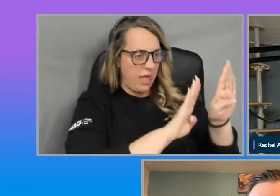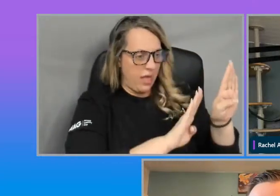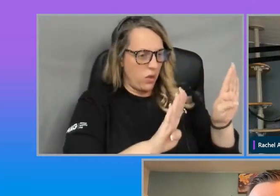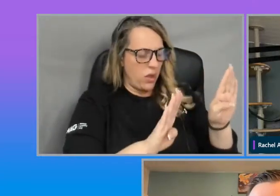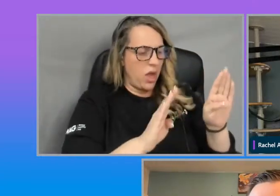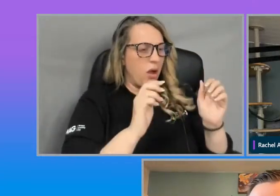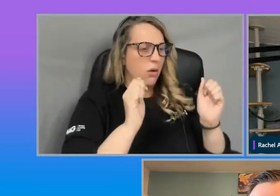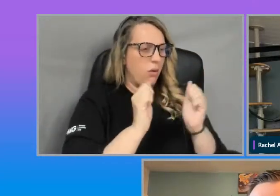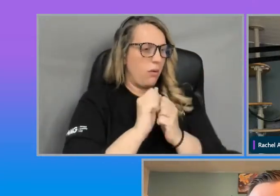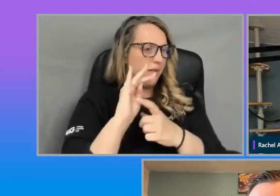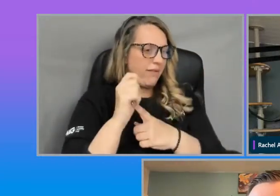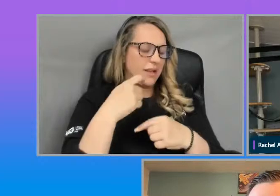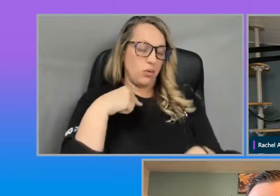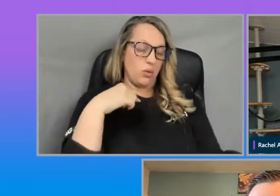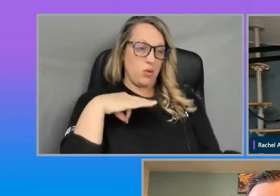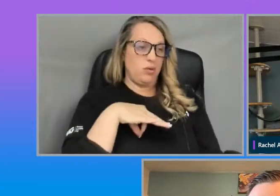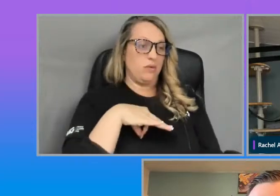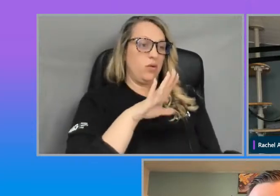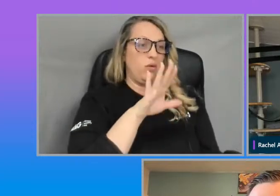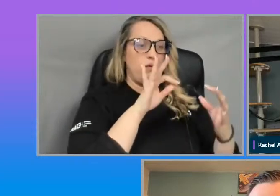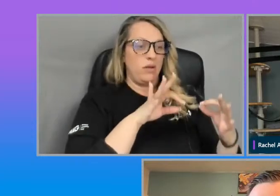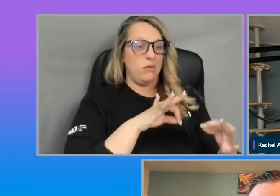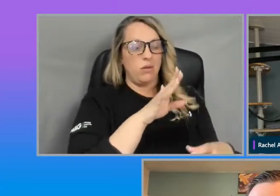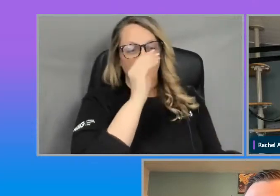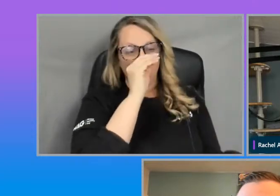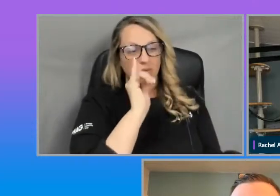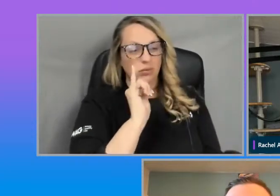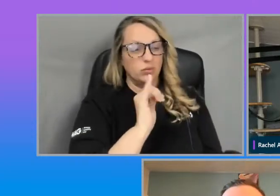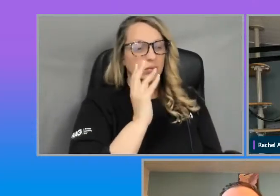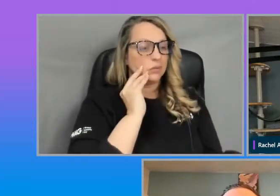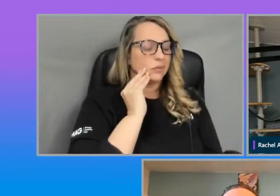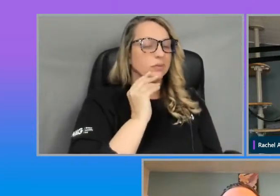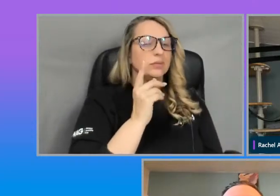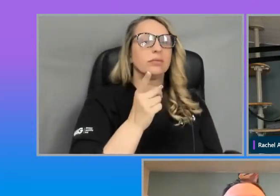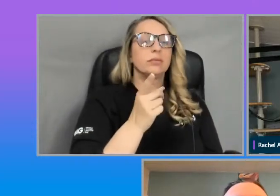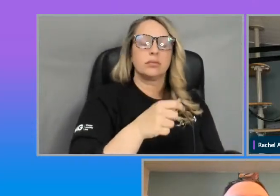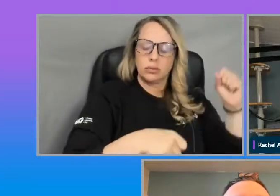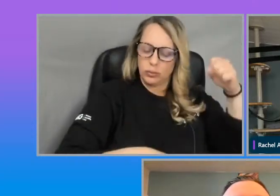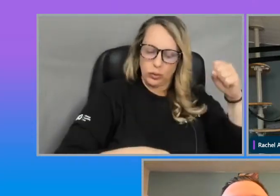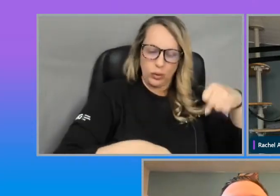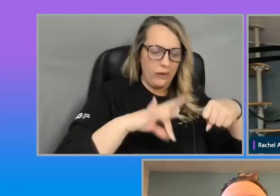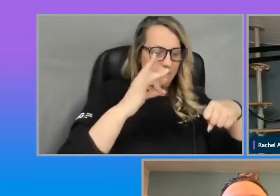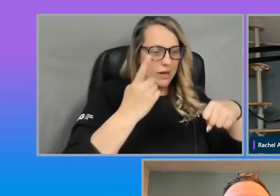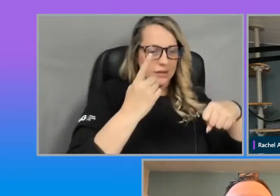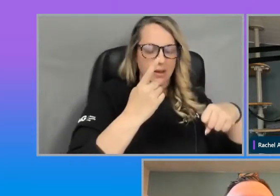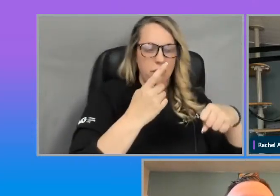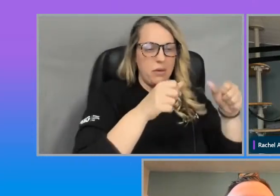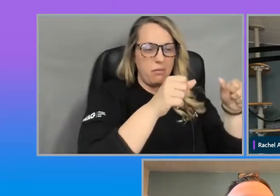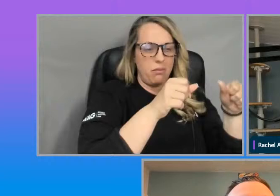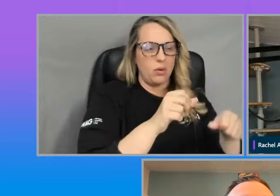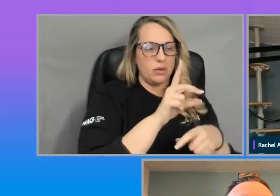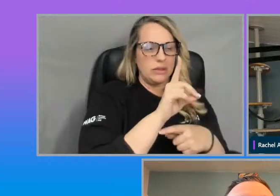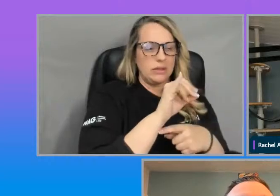things out with grid or Flex. That would be super useful to. Yeah. If you find something